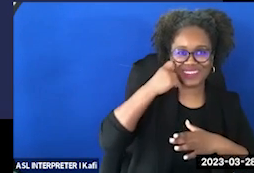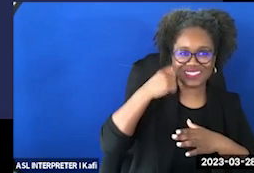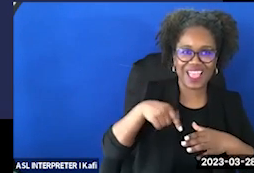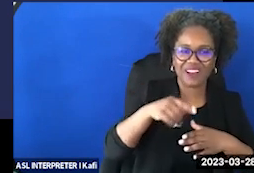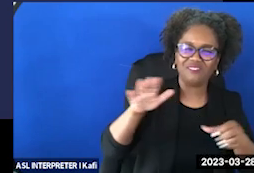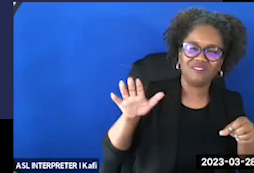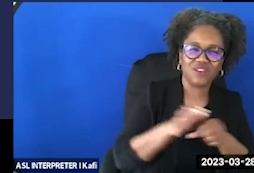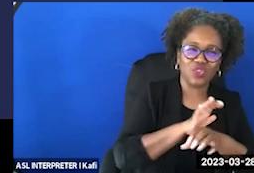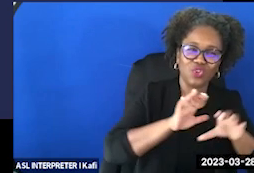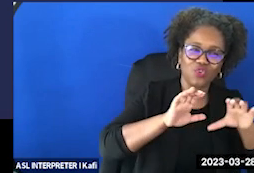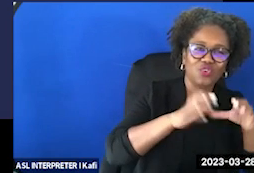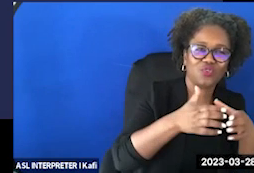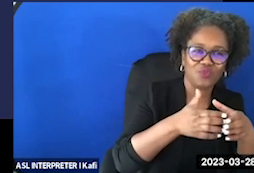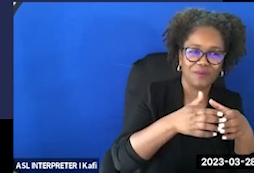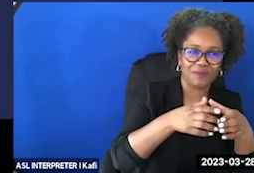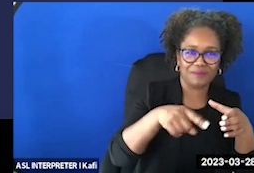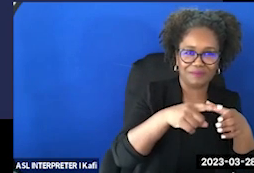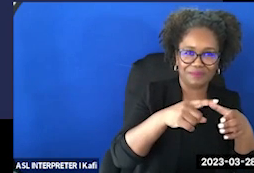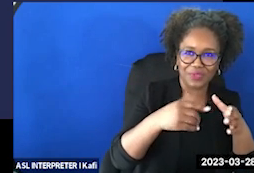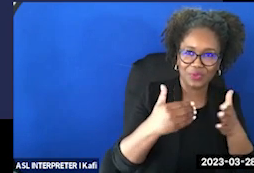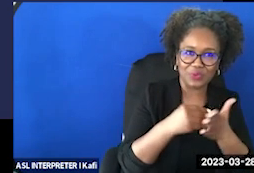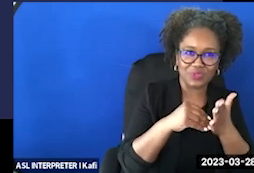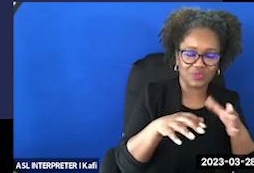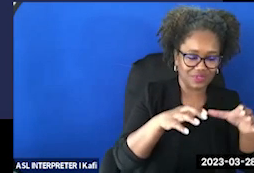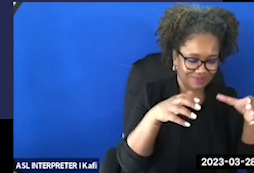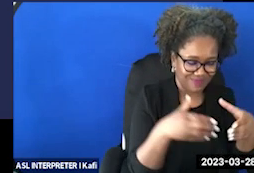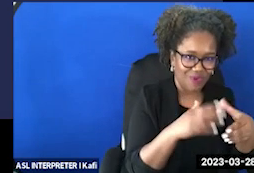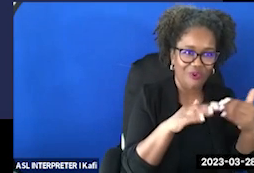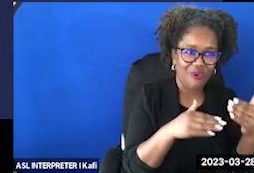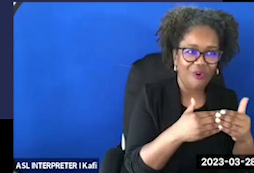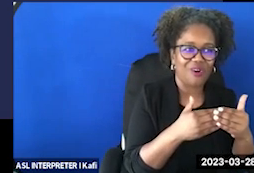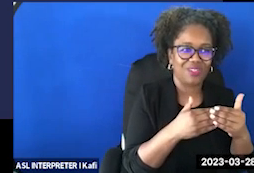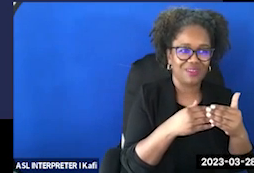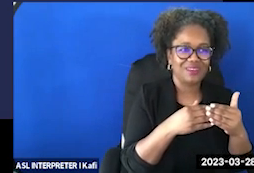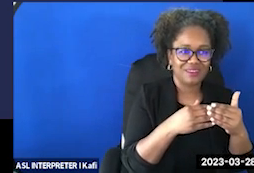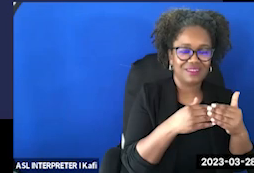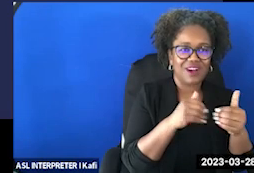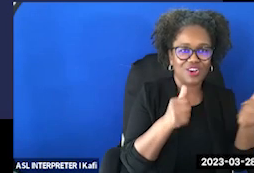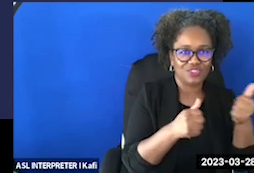Debbie Stine, Science & Technology Policy Academy: from that program. So the way I, the way I explain this is that